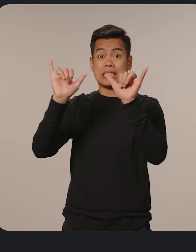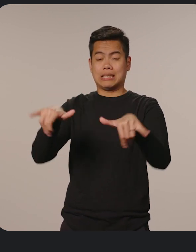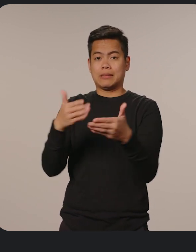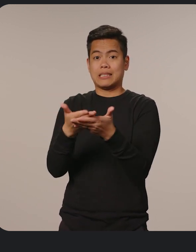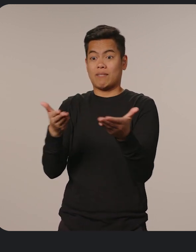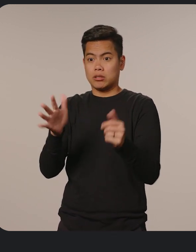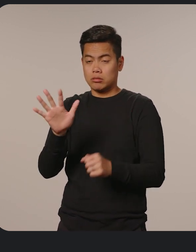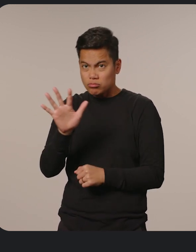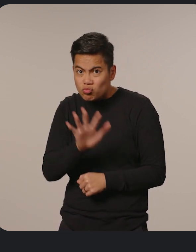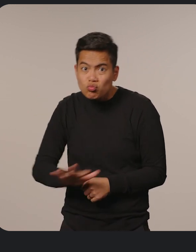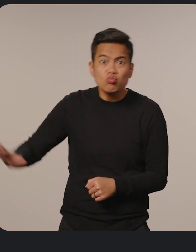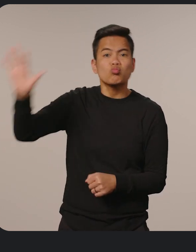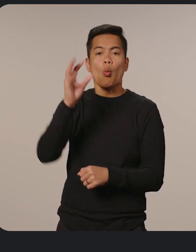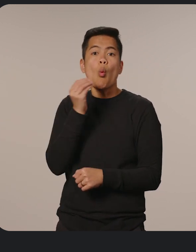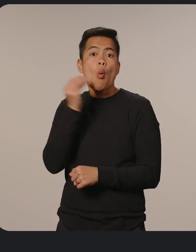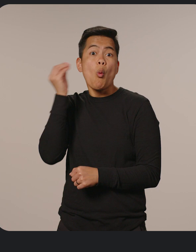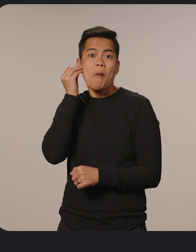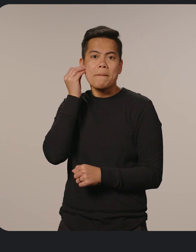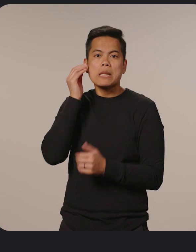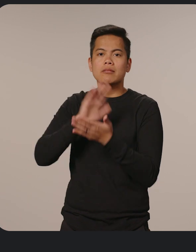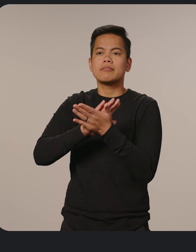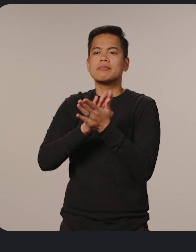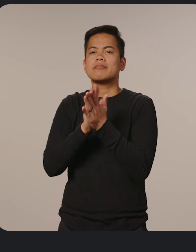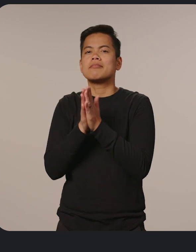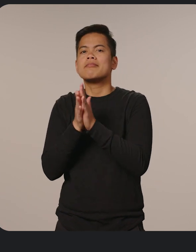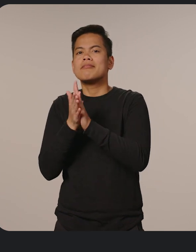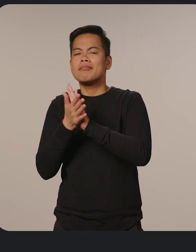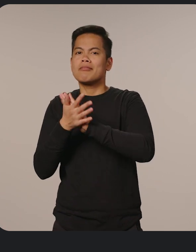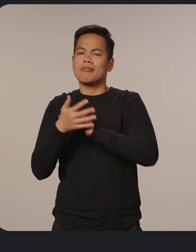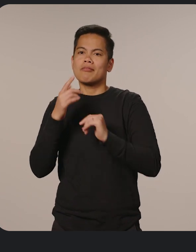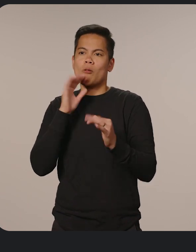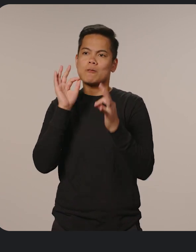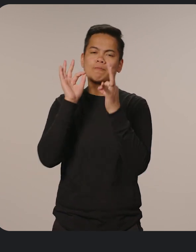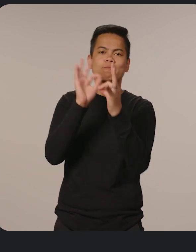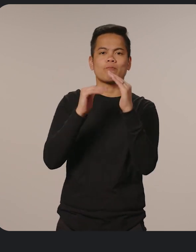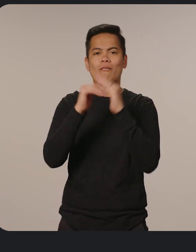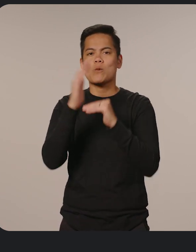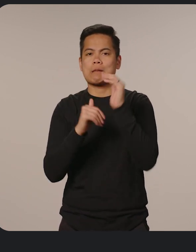to create these whole-home experiences. So what's our plan?